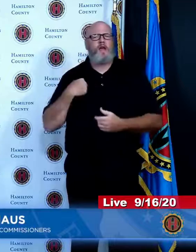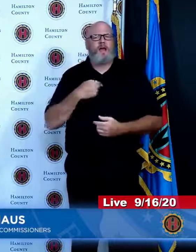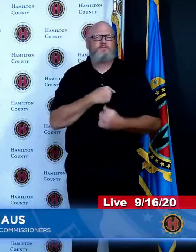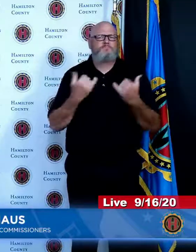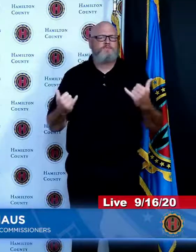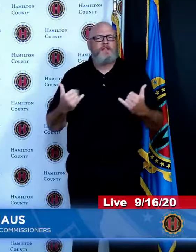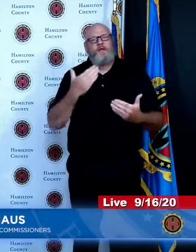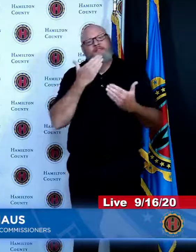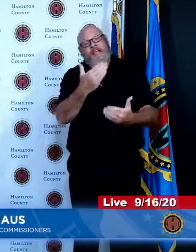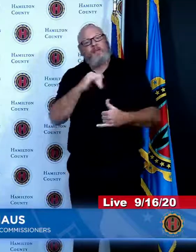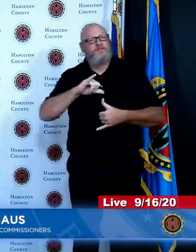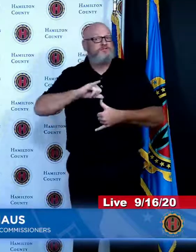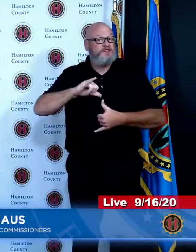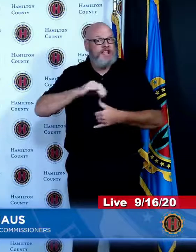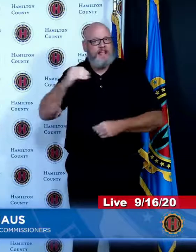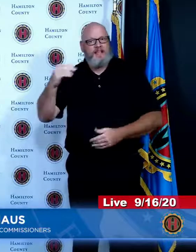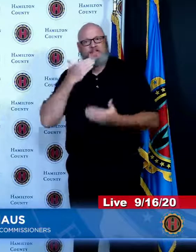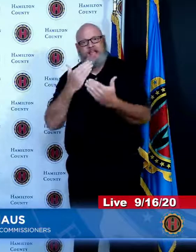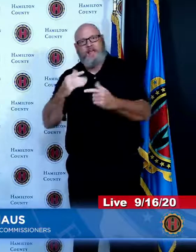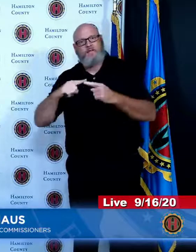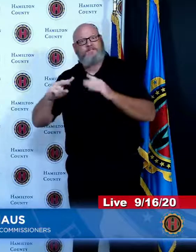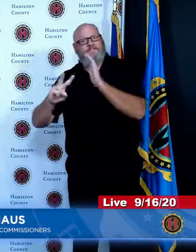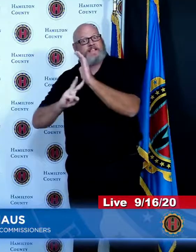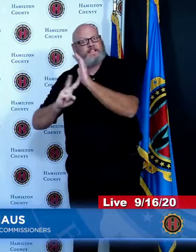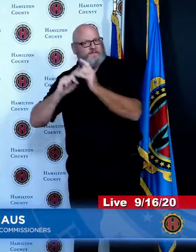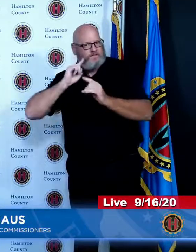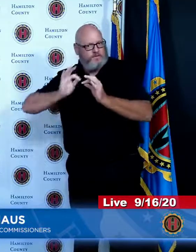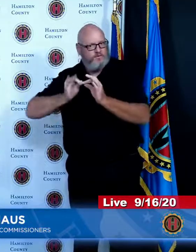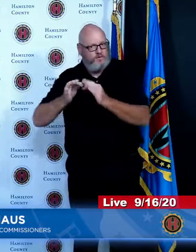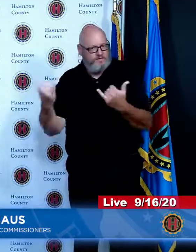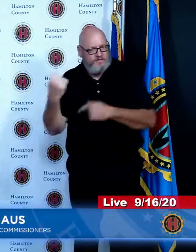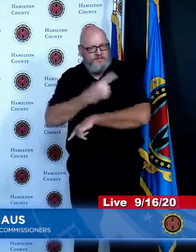so as of today we're going to run through the numbers for positive cases